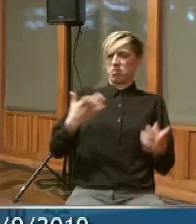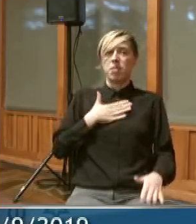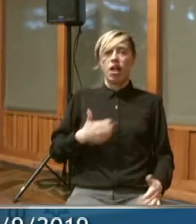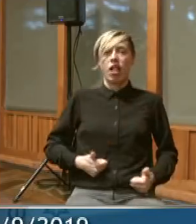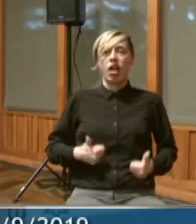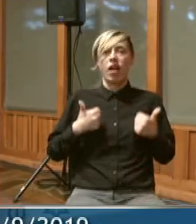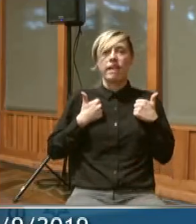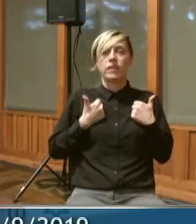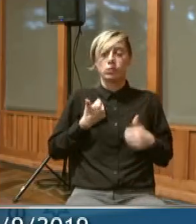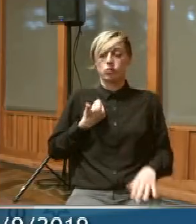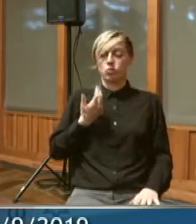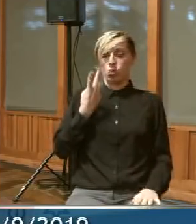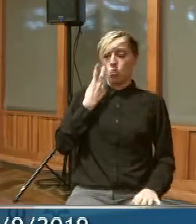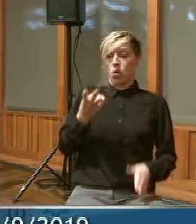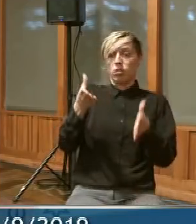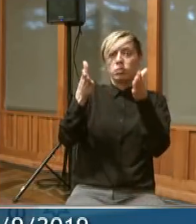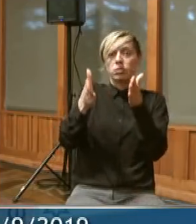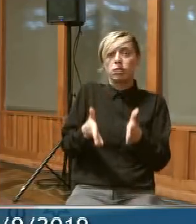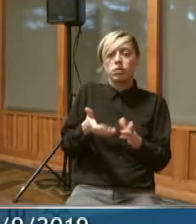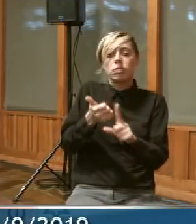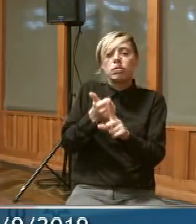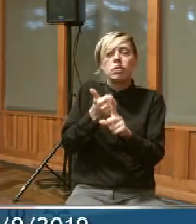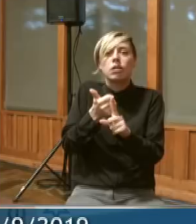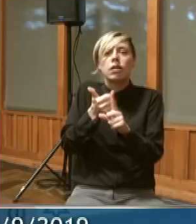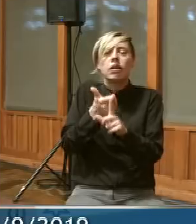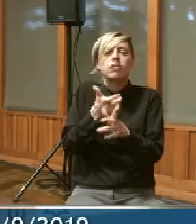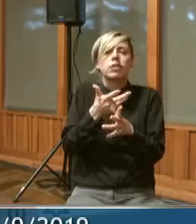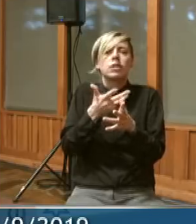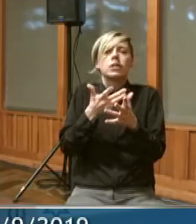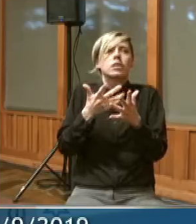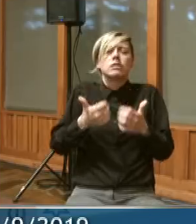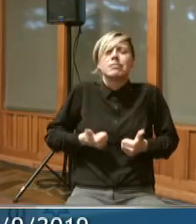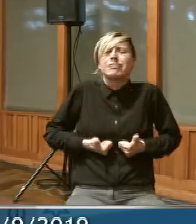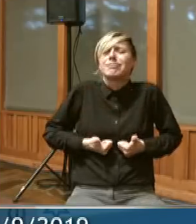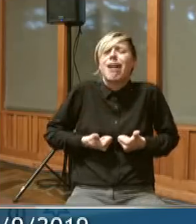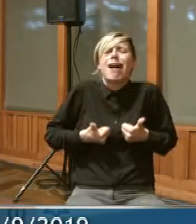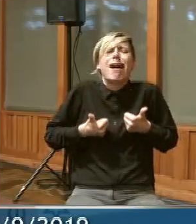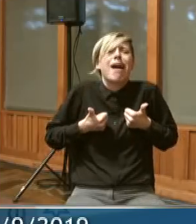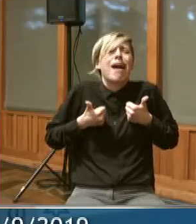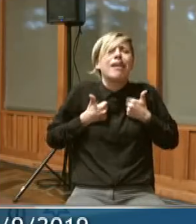IT'S ONE OF THE MOST DISGUSTING THINGS THAT I HAVE EVER SEEN IN